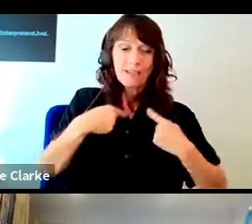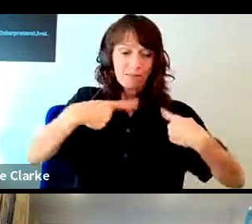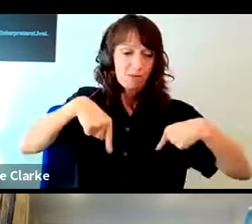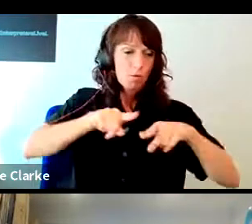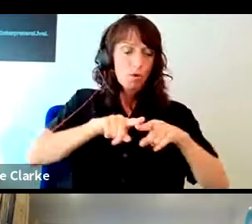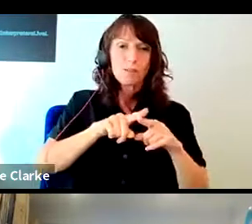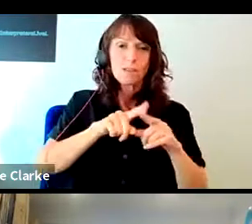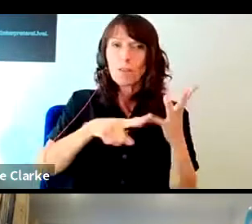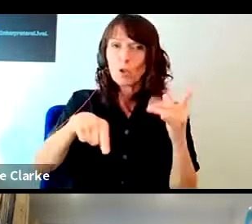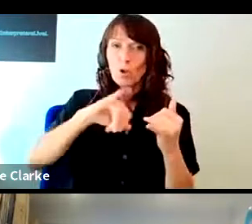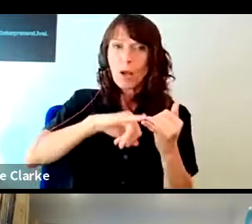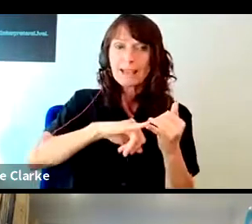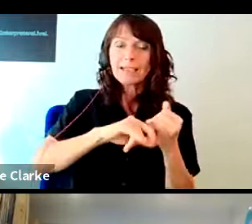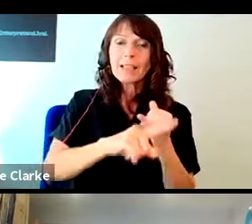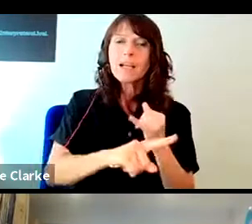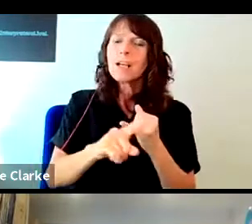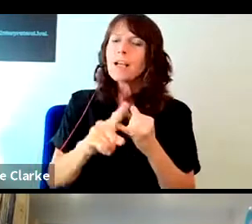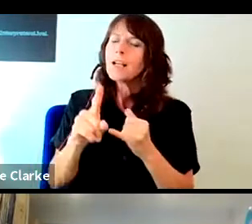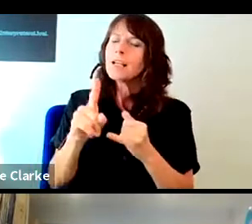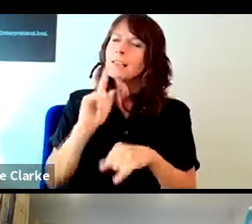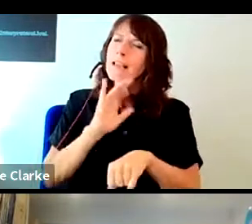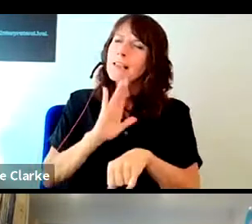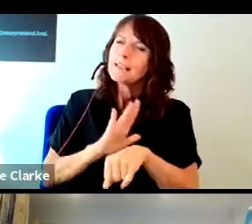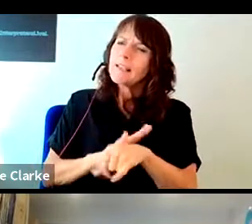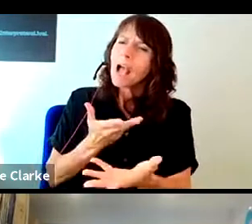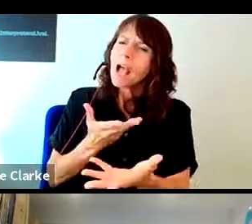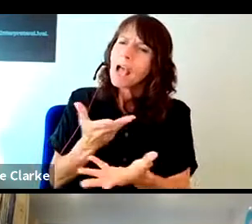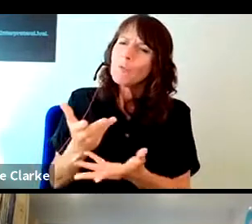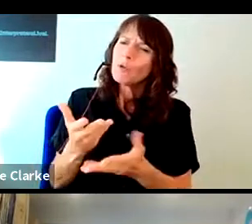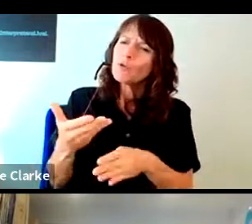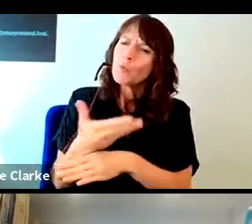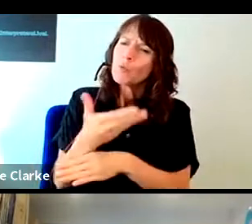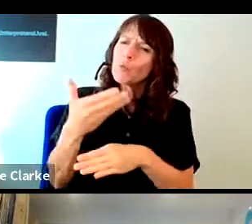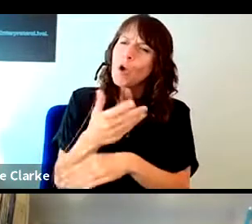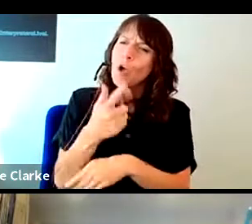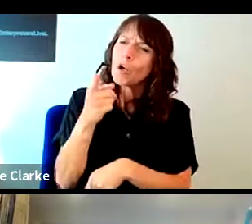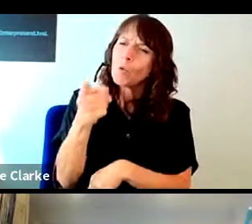take the time to work with credible people that actually employ people with disabilities too.